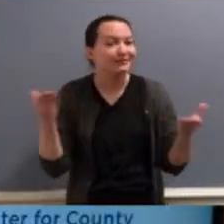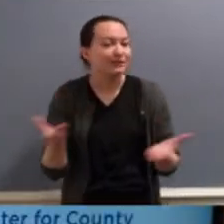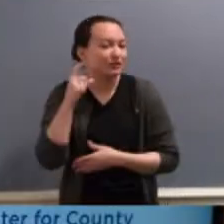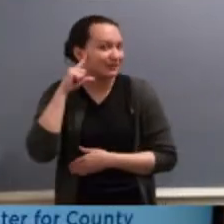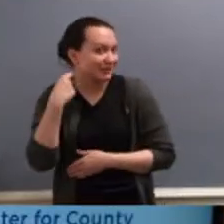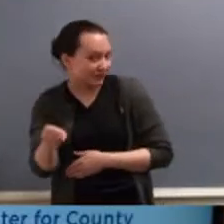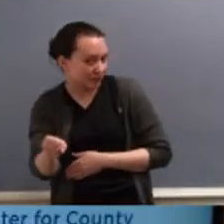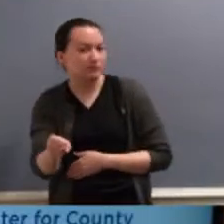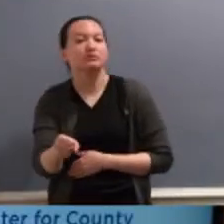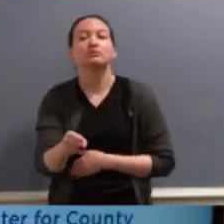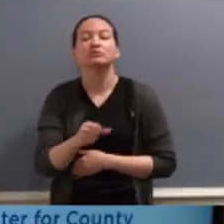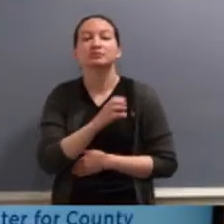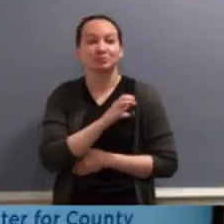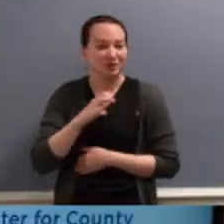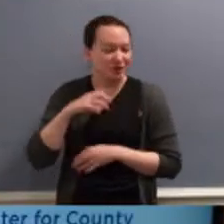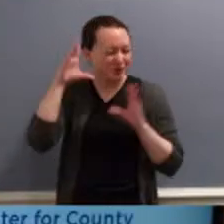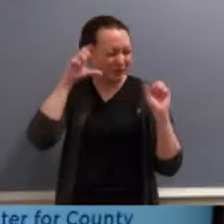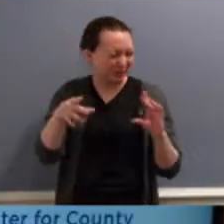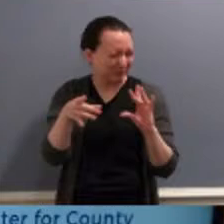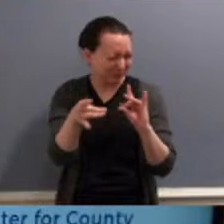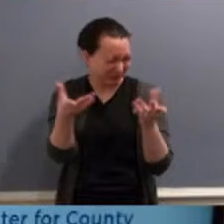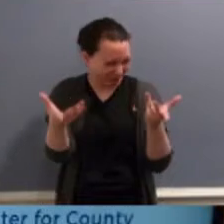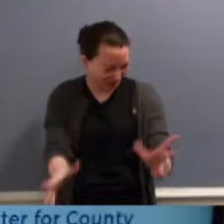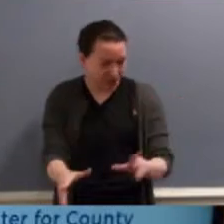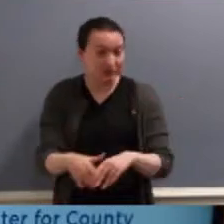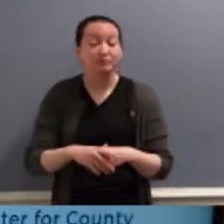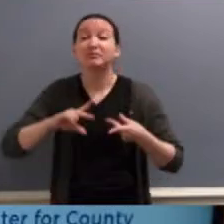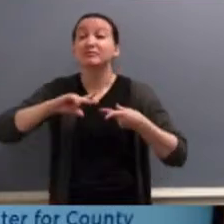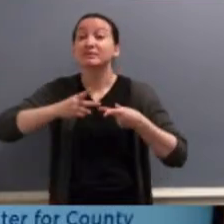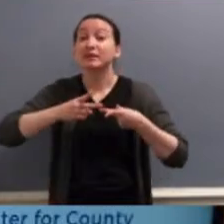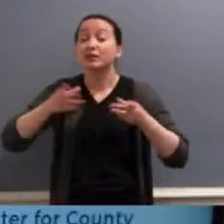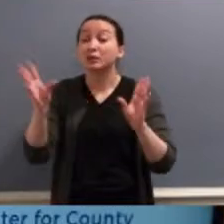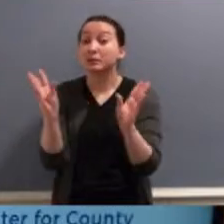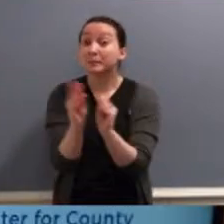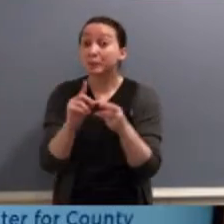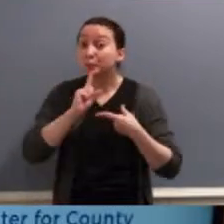as Commission President Summerow Dumas mentioned our second public hearing is at the forest park